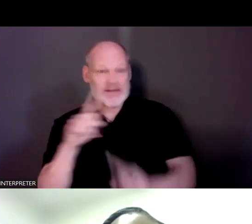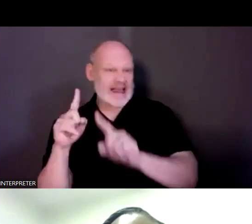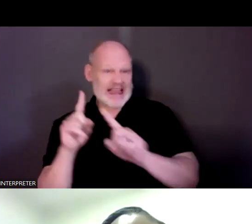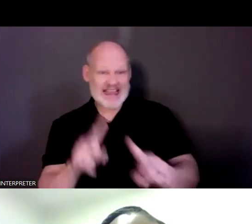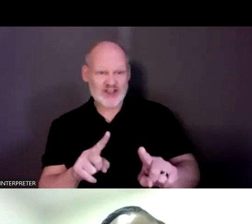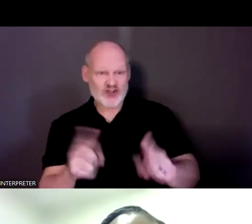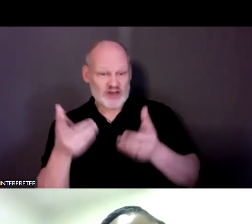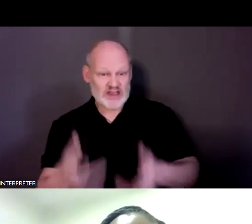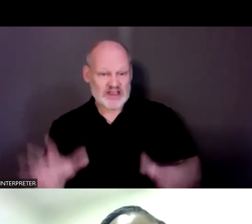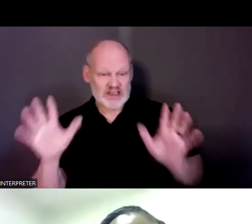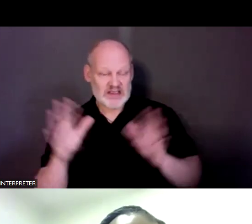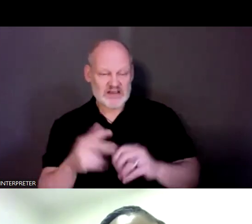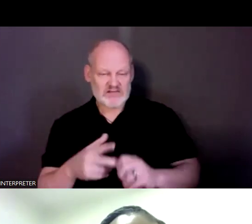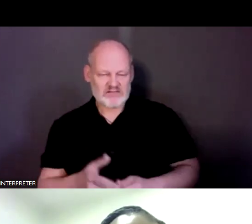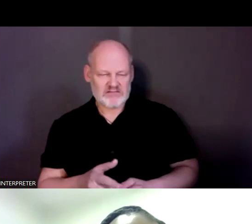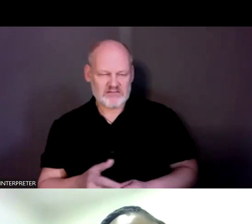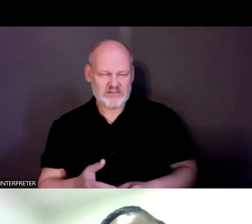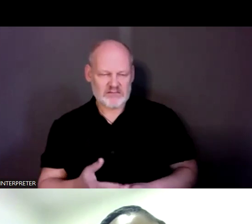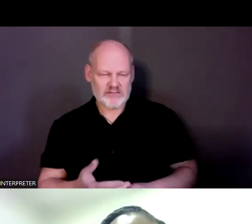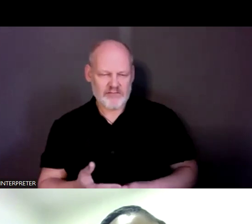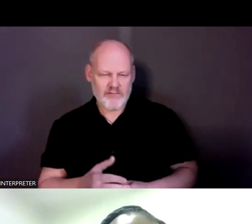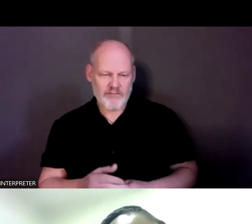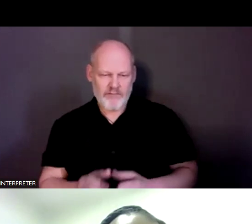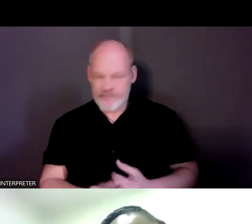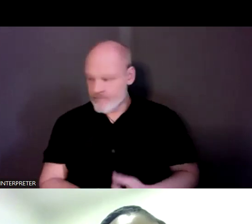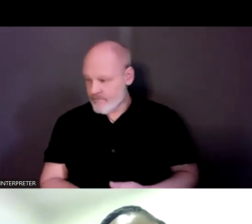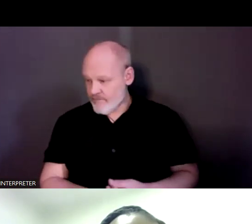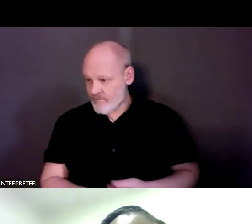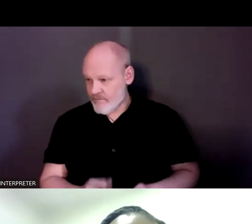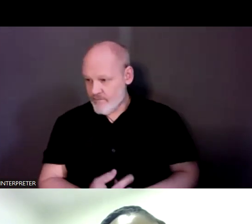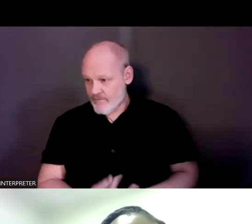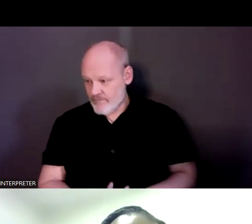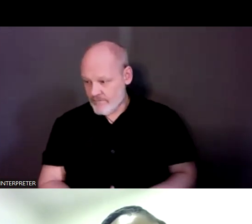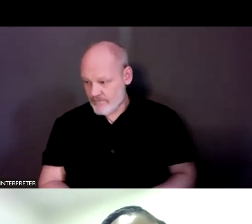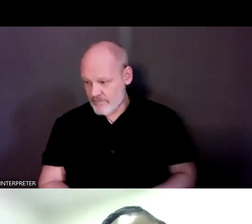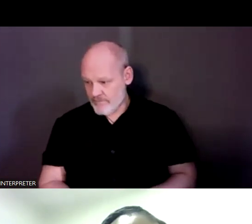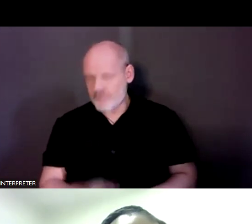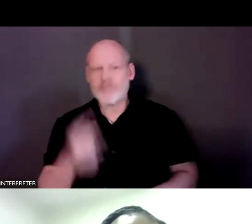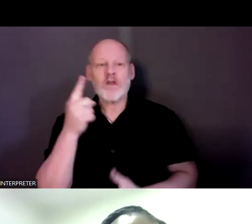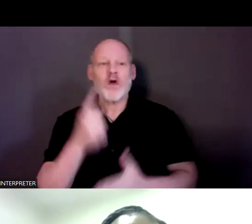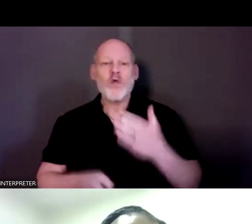um what would you do different what a great question from